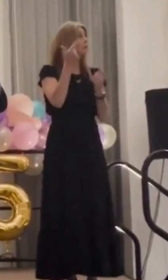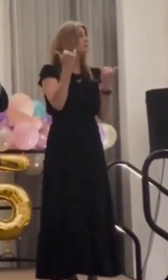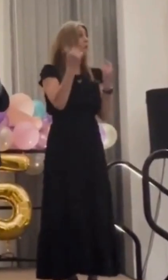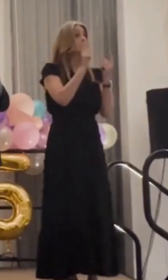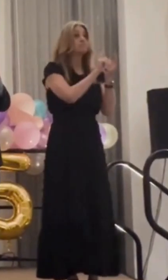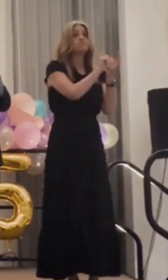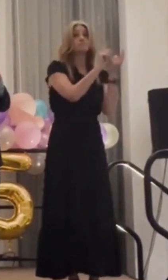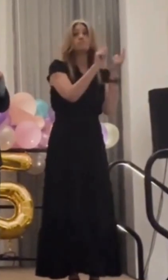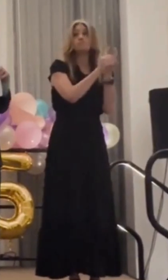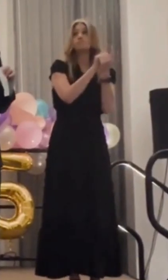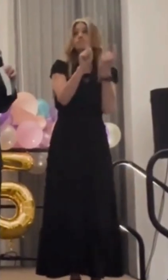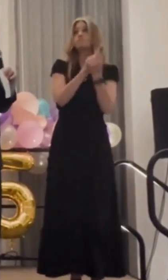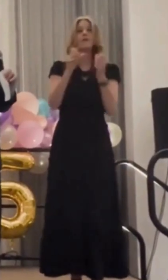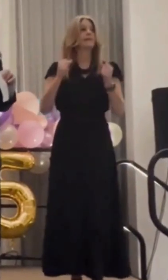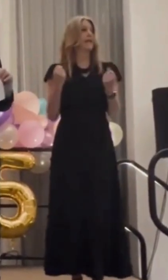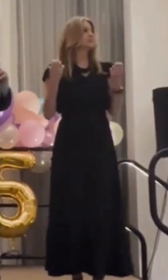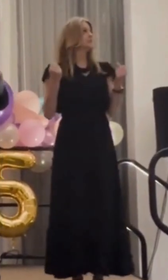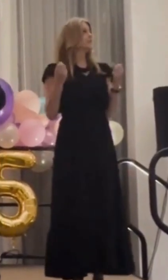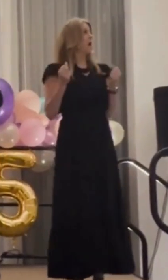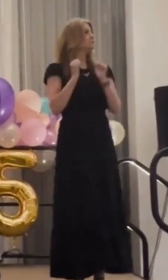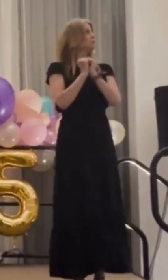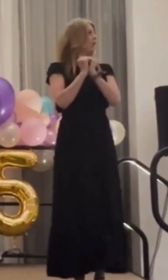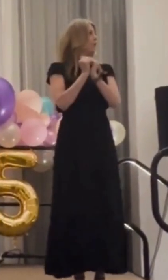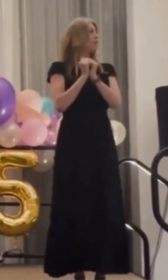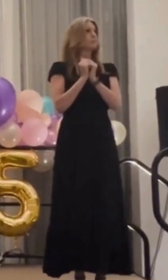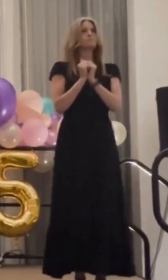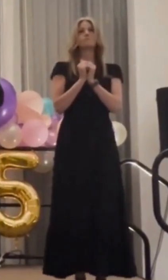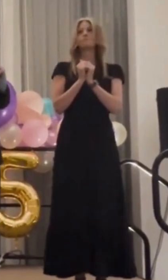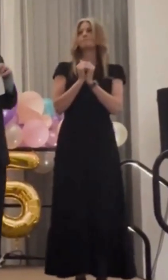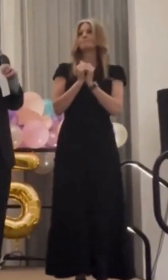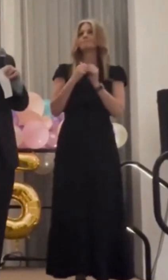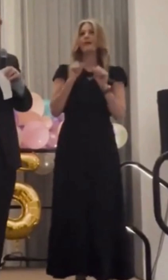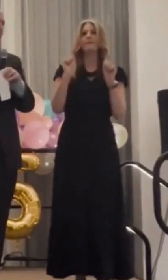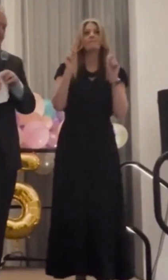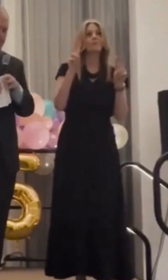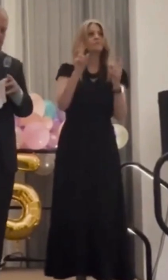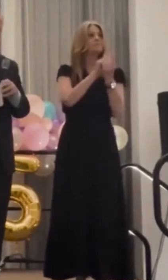we can sign together and I look forward to seeing you.